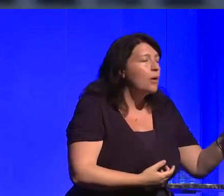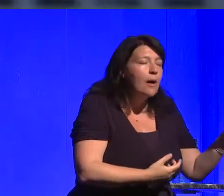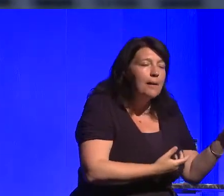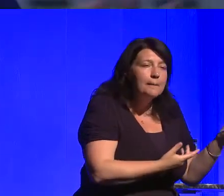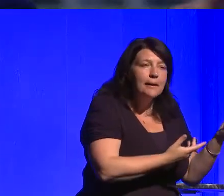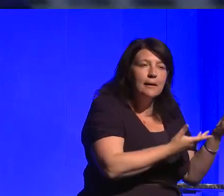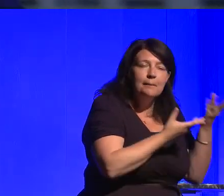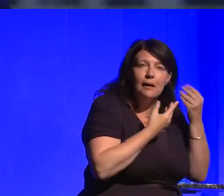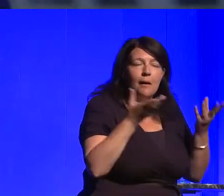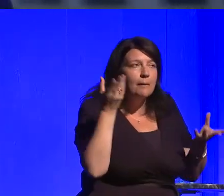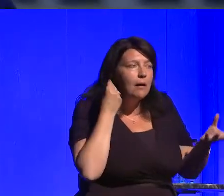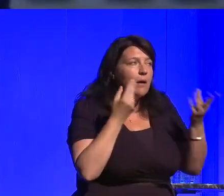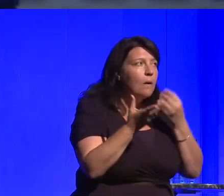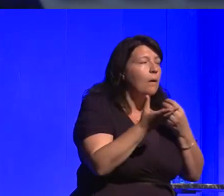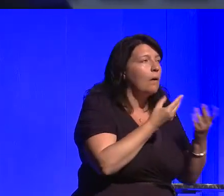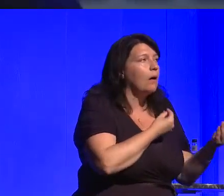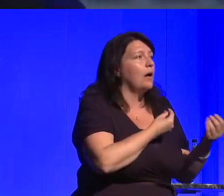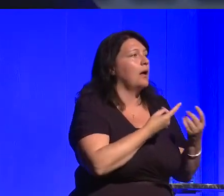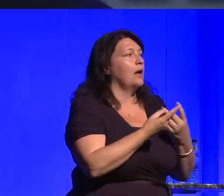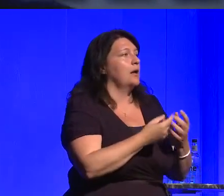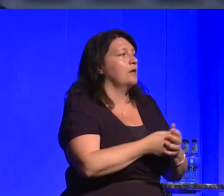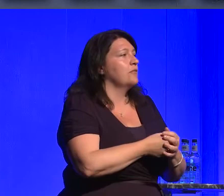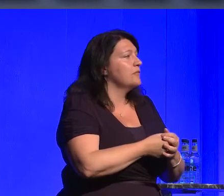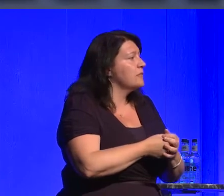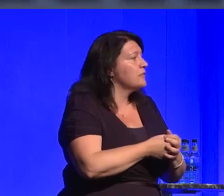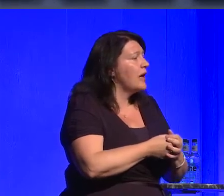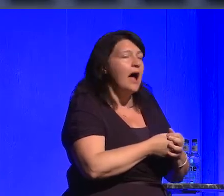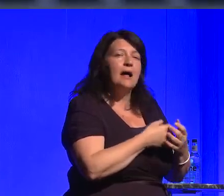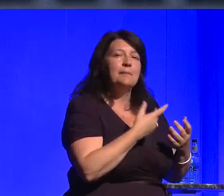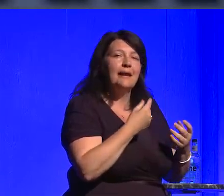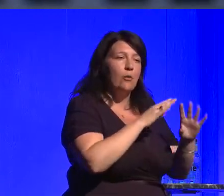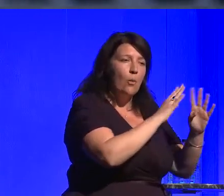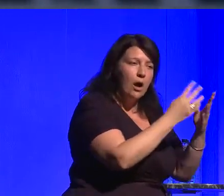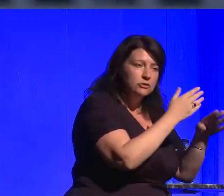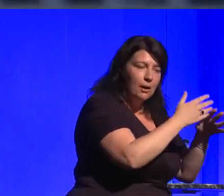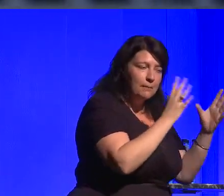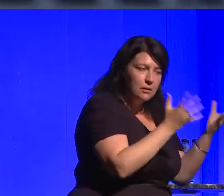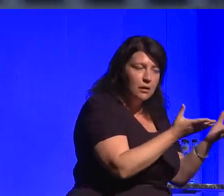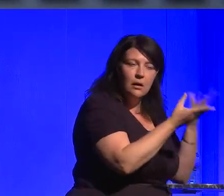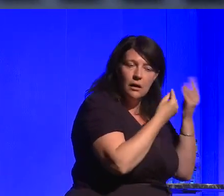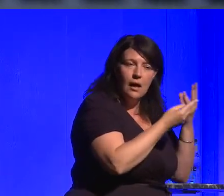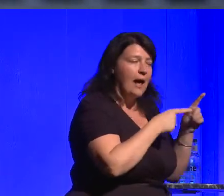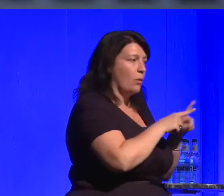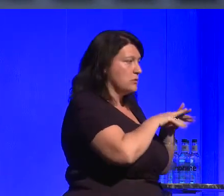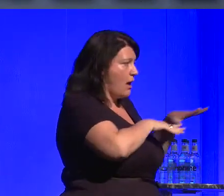that I was hearing from the stage, it is this statement that the NHS belongs to the people.